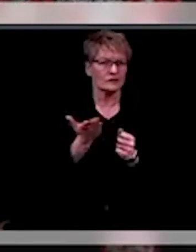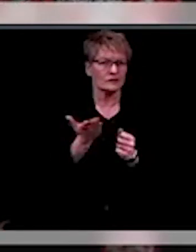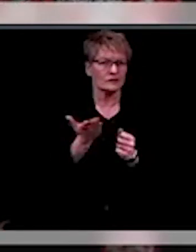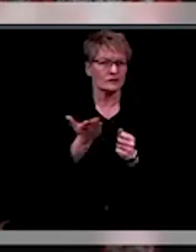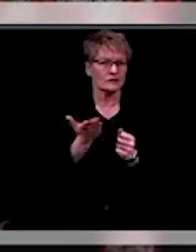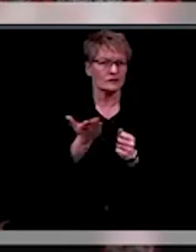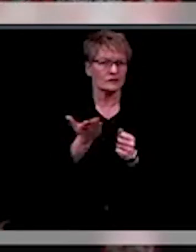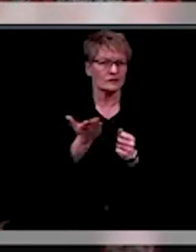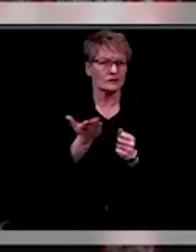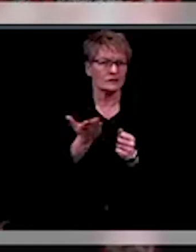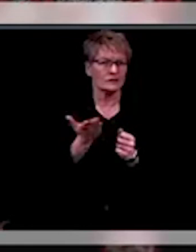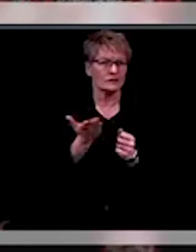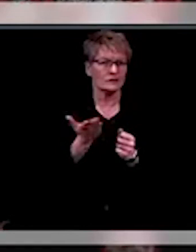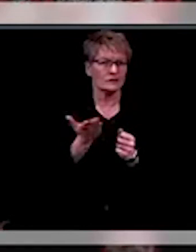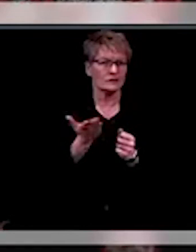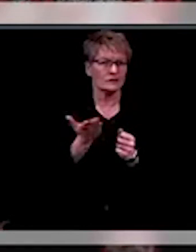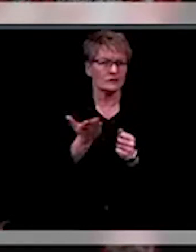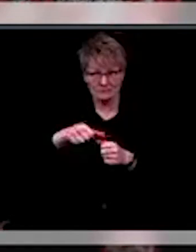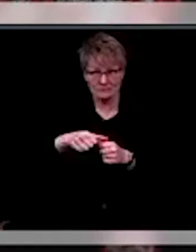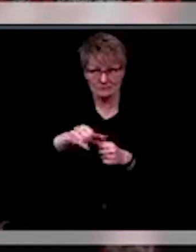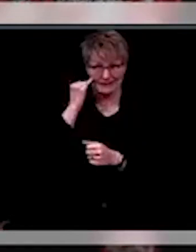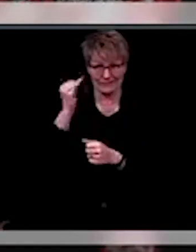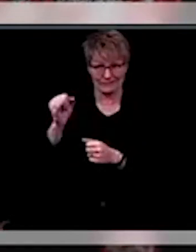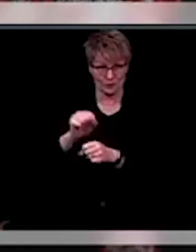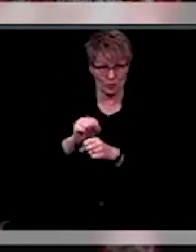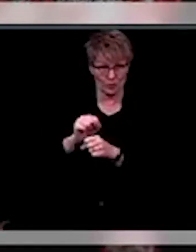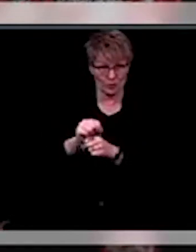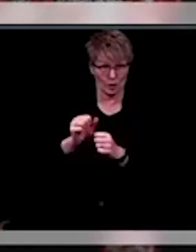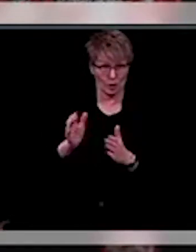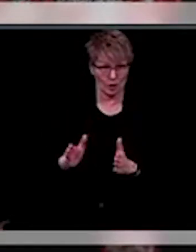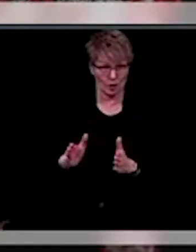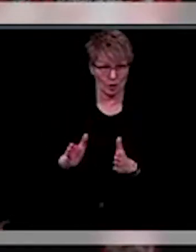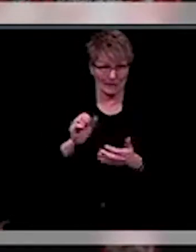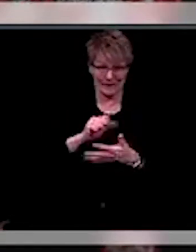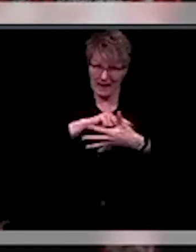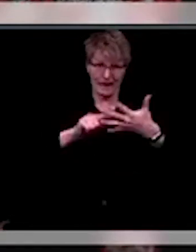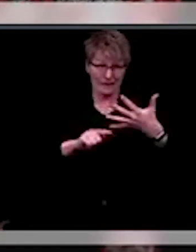those, those individuals need to take extra care around in their personal lives, about